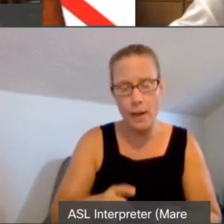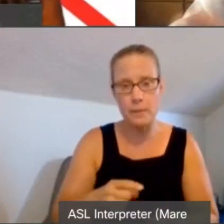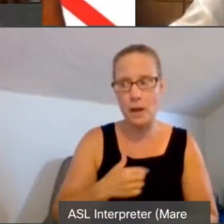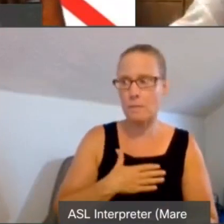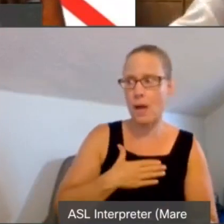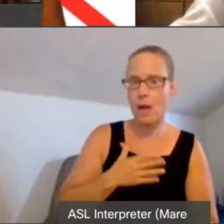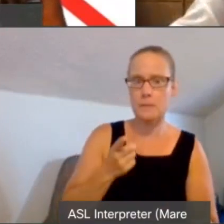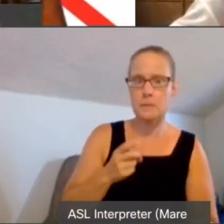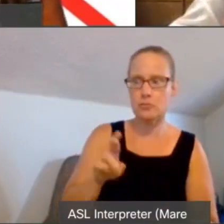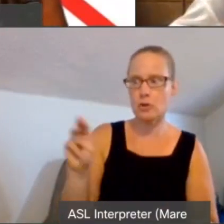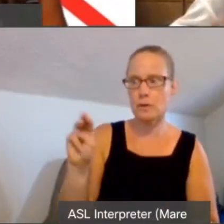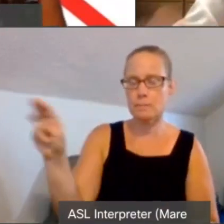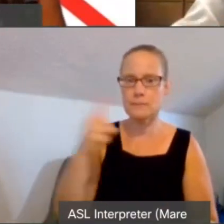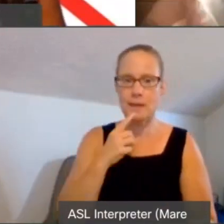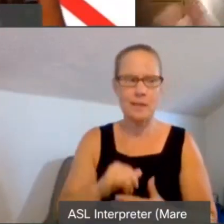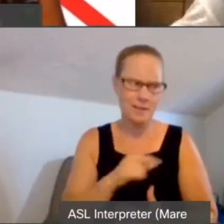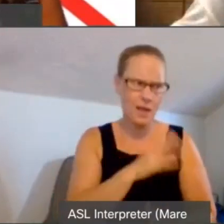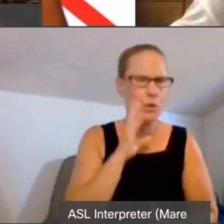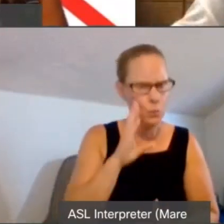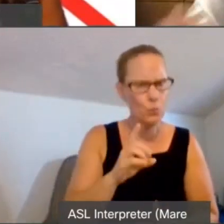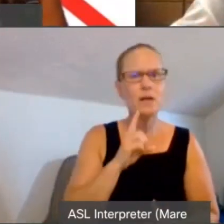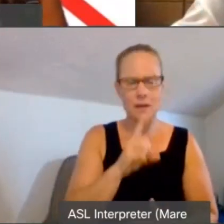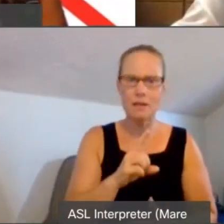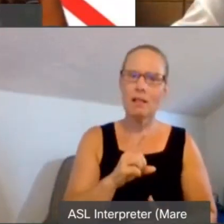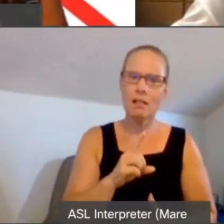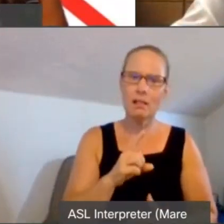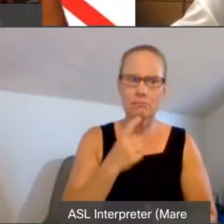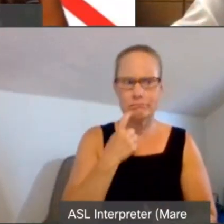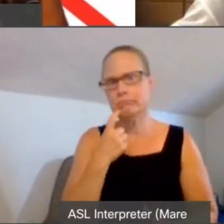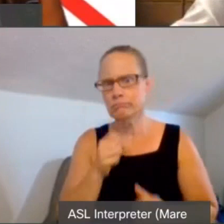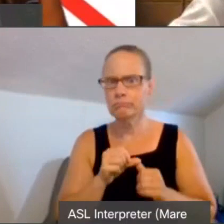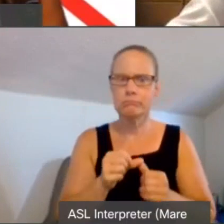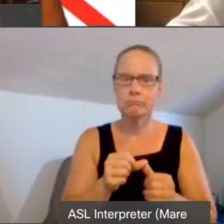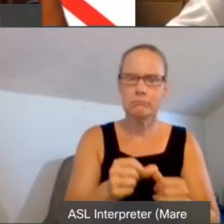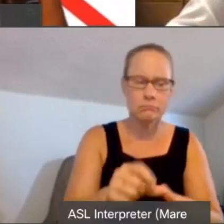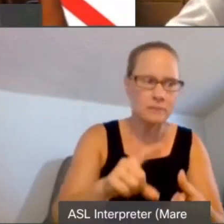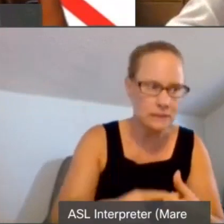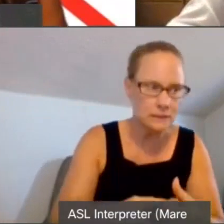They're gonna use until they get to the therapeutic dose, that's gonna happen.